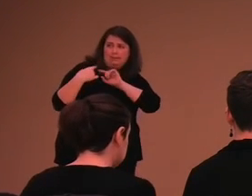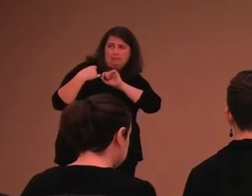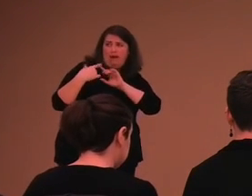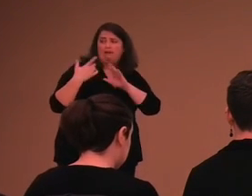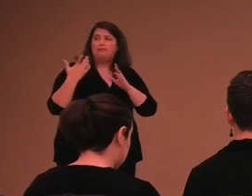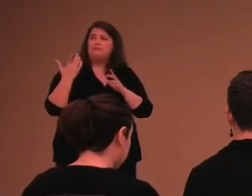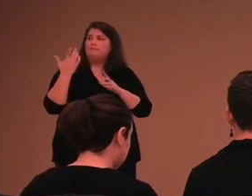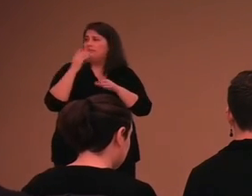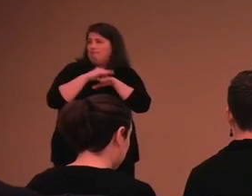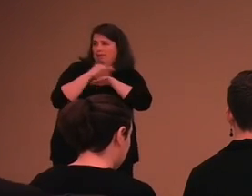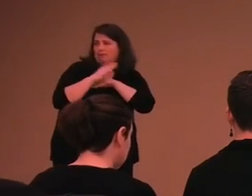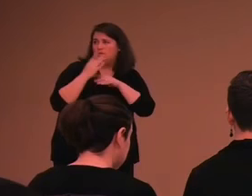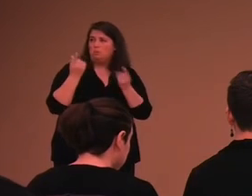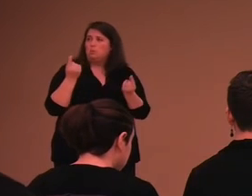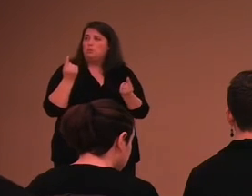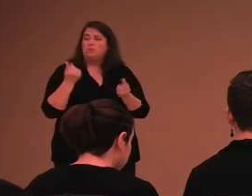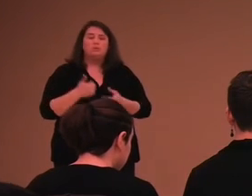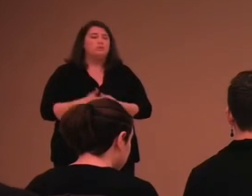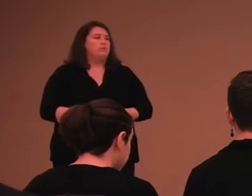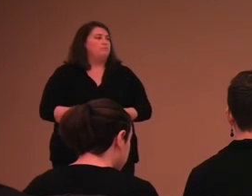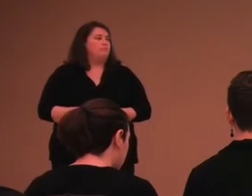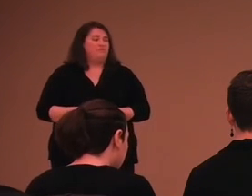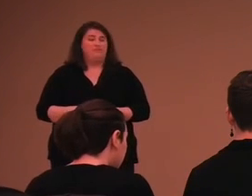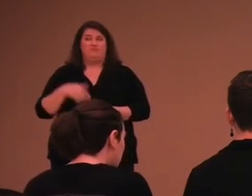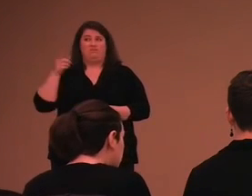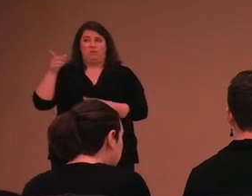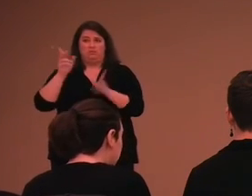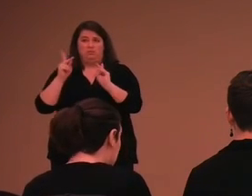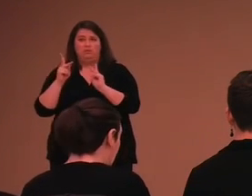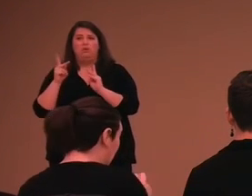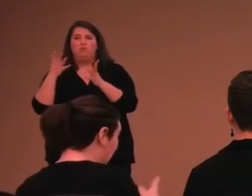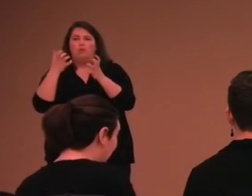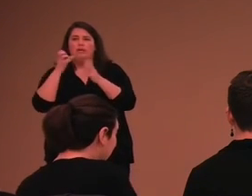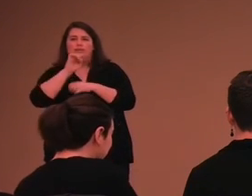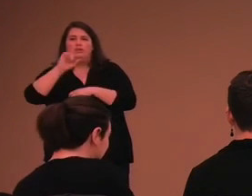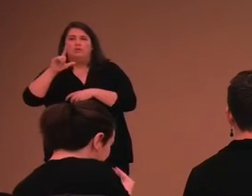Advice on what to do and you know what those people want st. Louis to be as accessible as possible